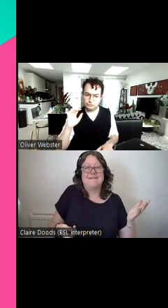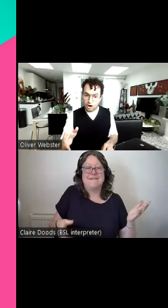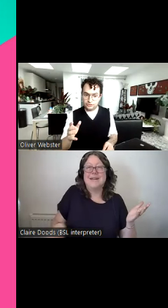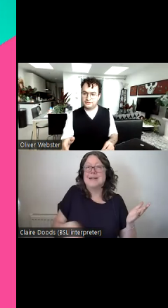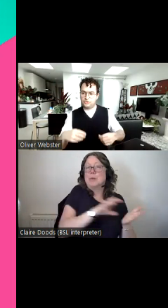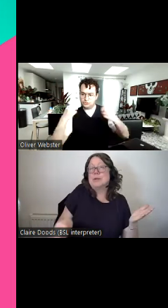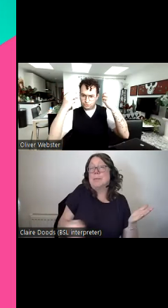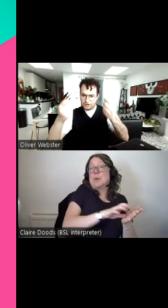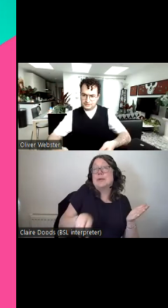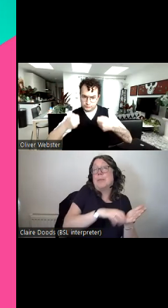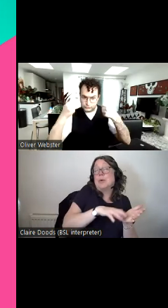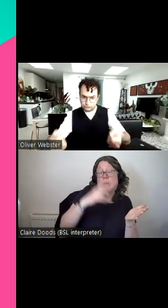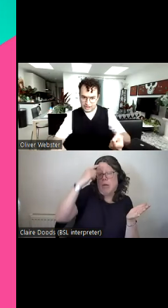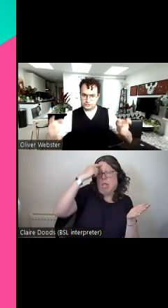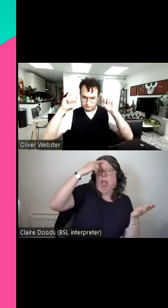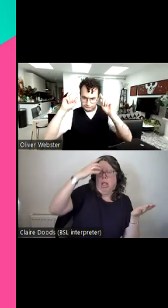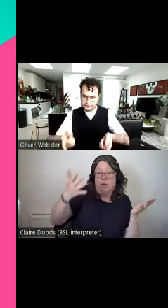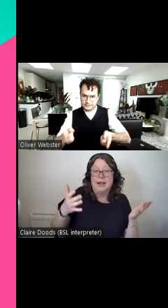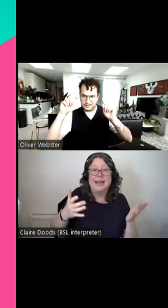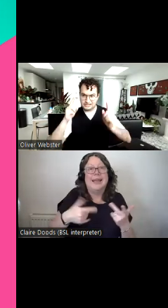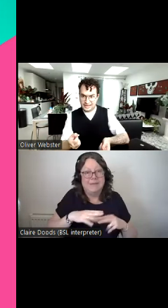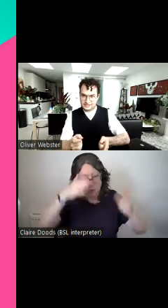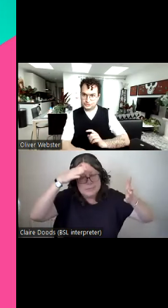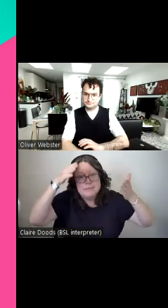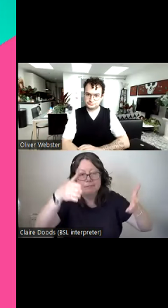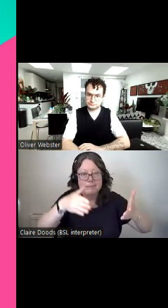rather than when you're creating them from scratch and you're fully engaged.